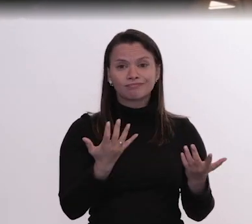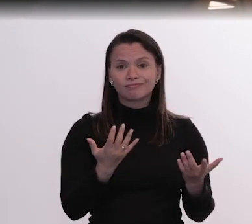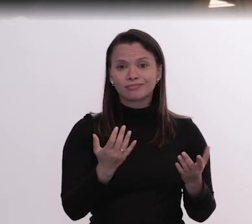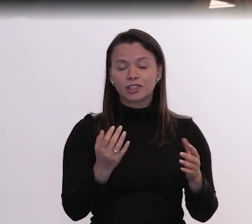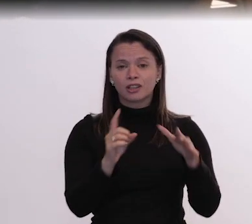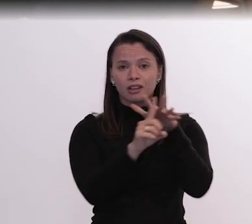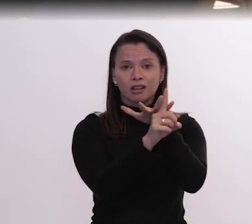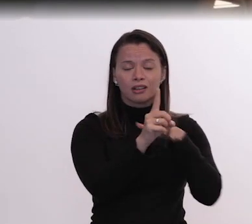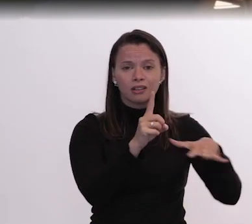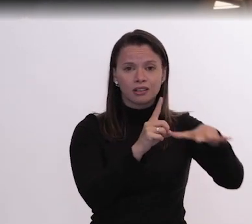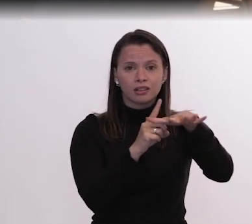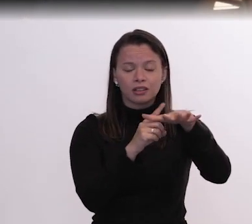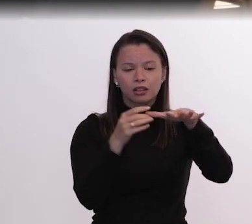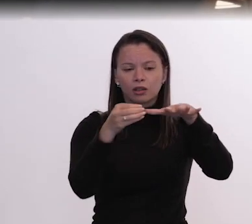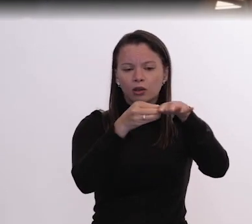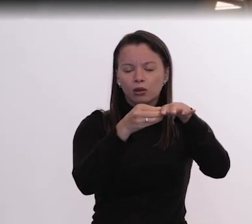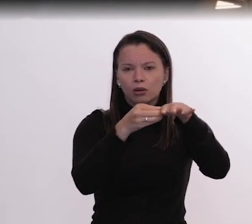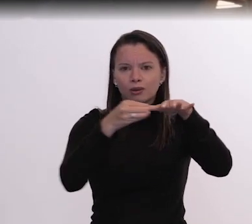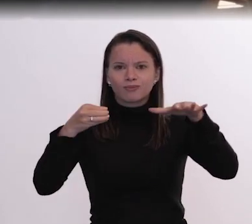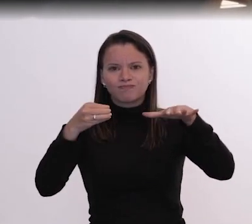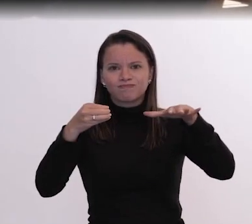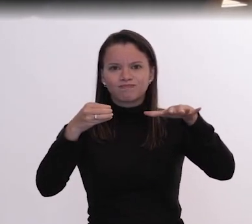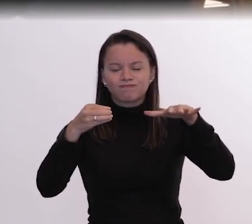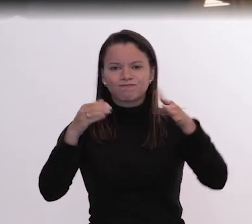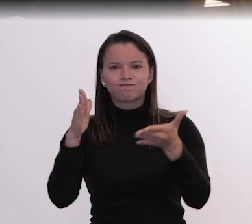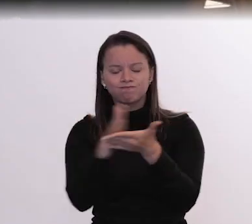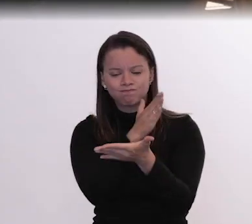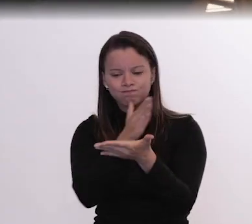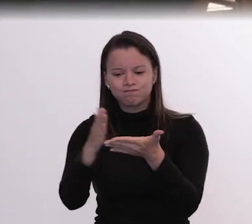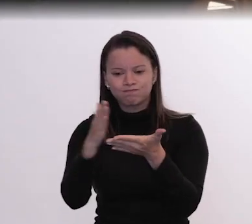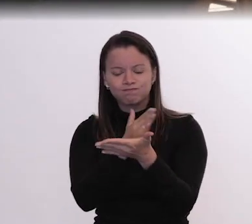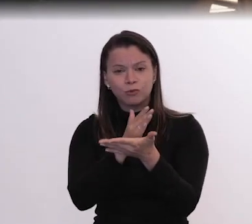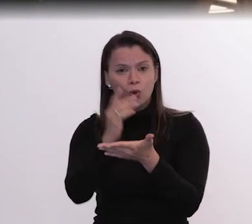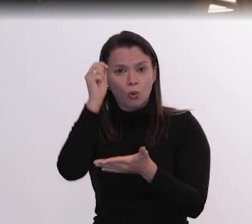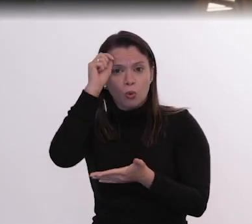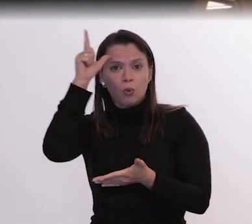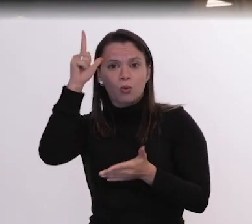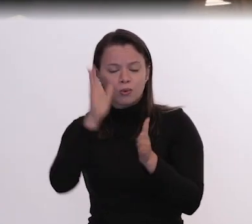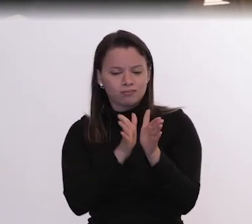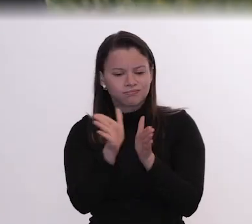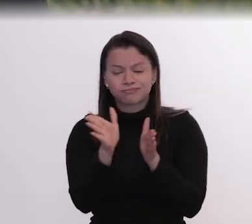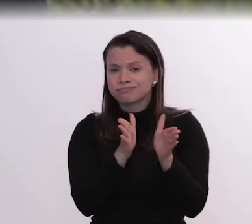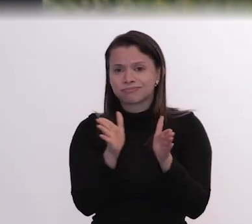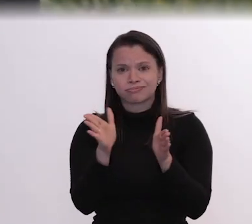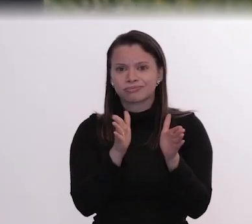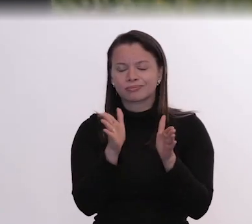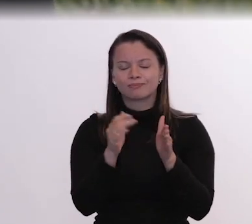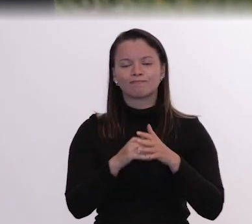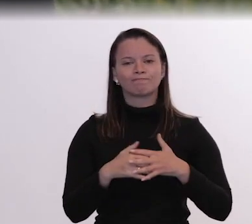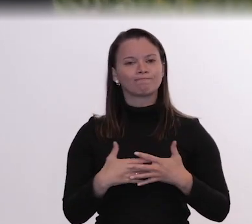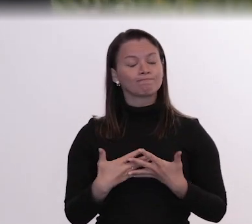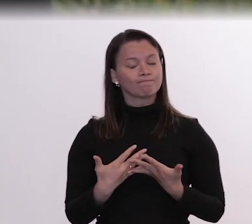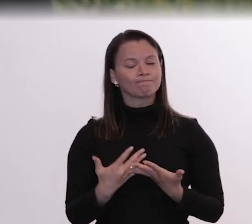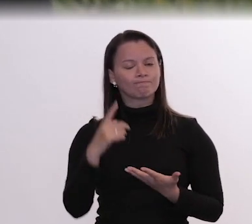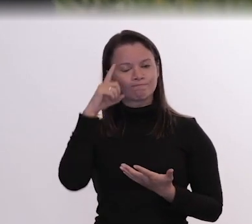the place with resources, culture, access, from the place where the people live. The campus of Cidade Universitária